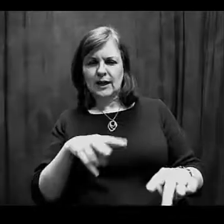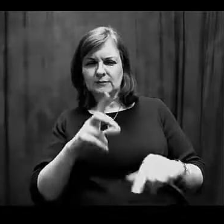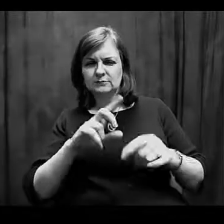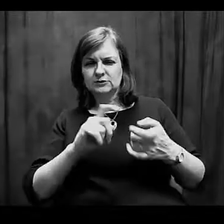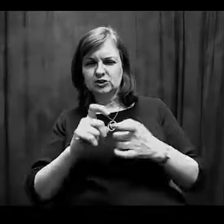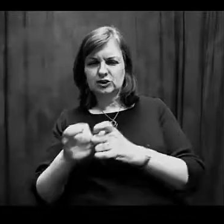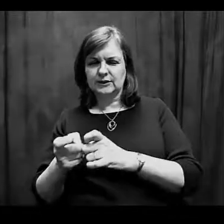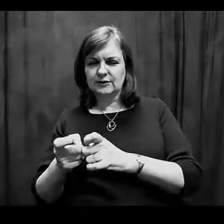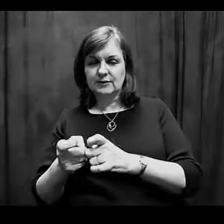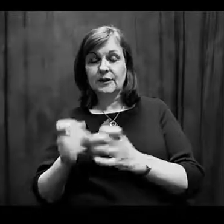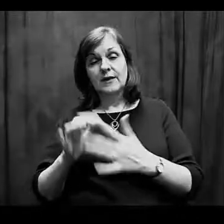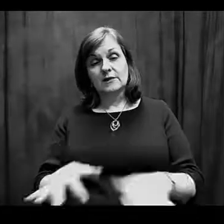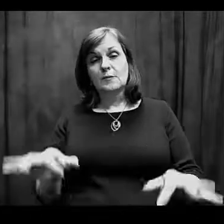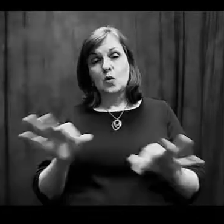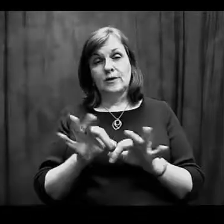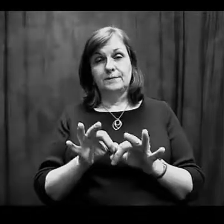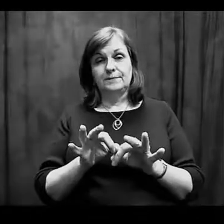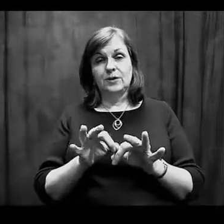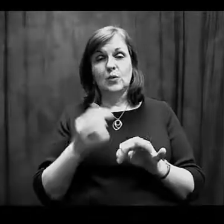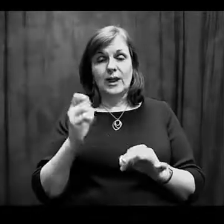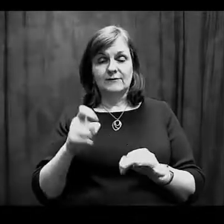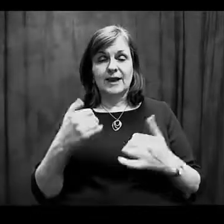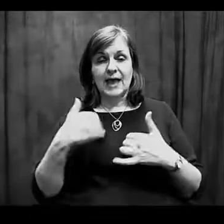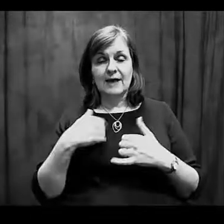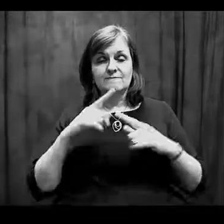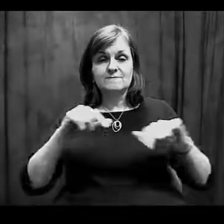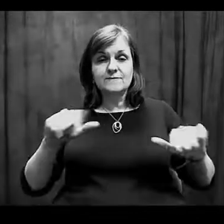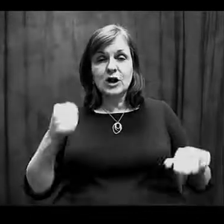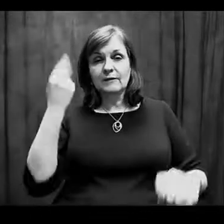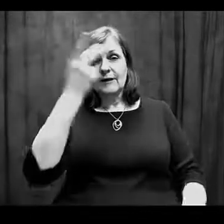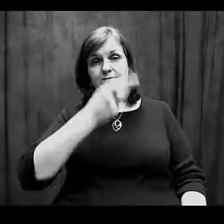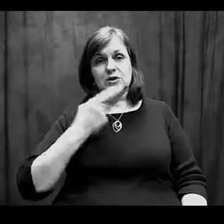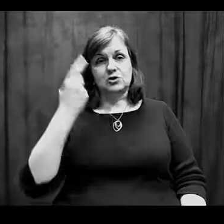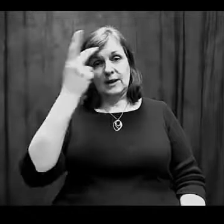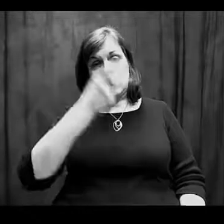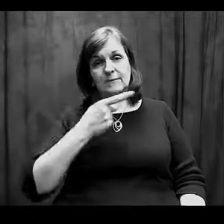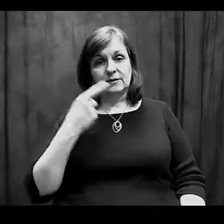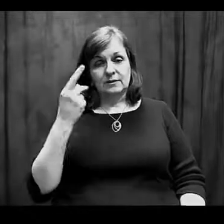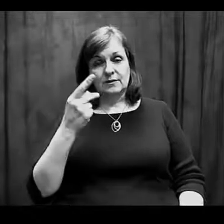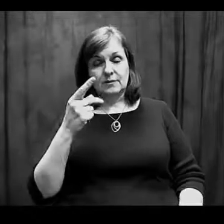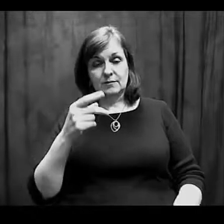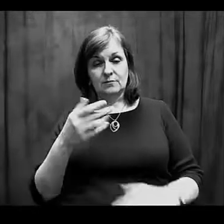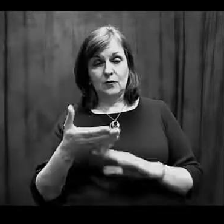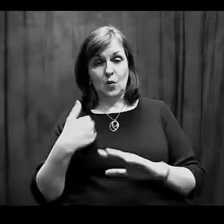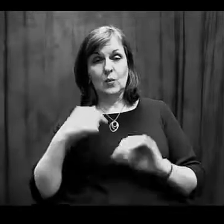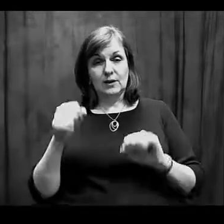characteristics -- so thats a big thing for us we have to have variable phenotypes